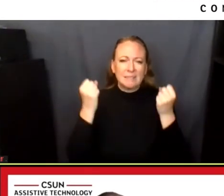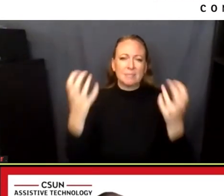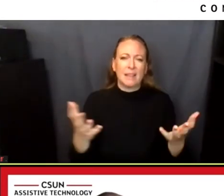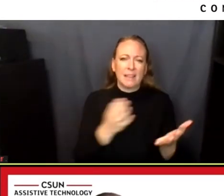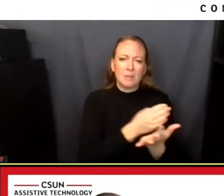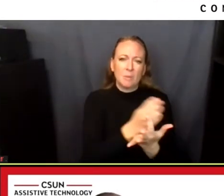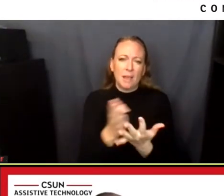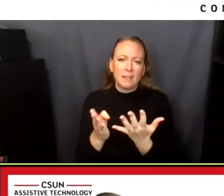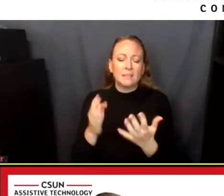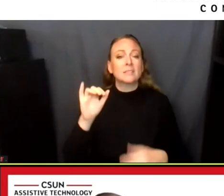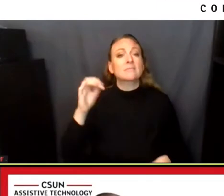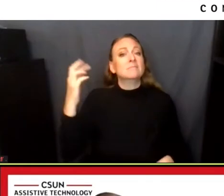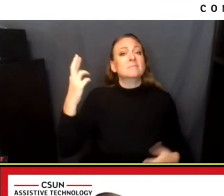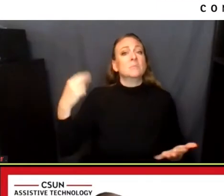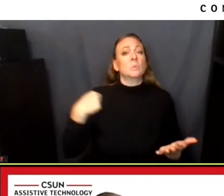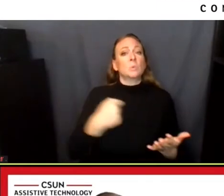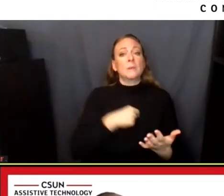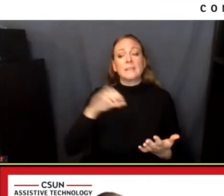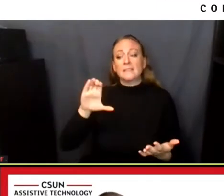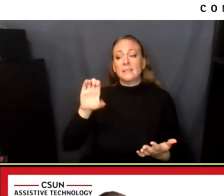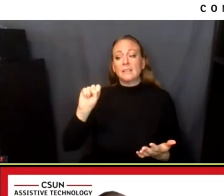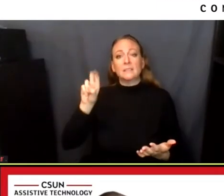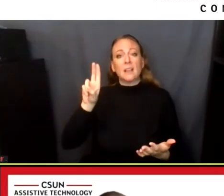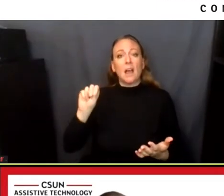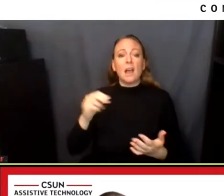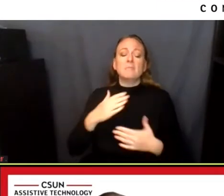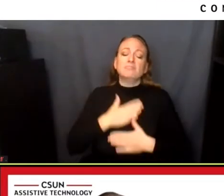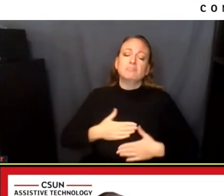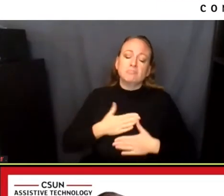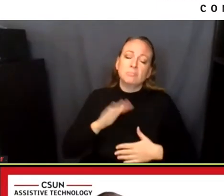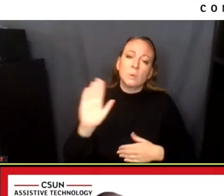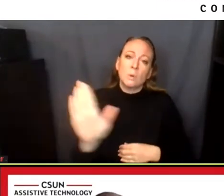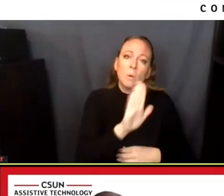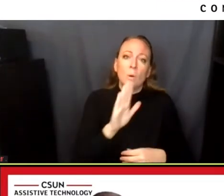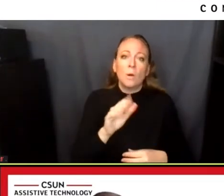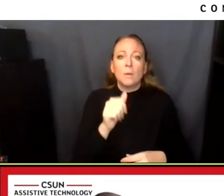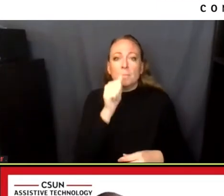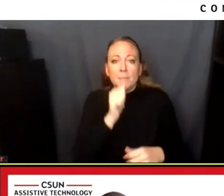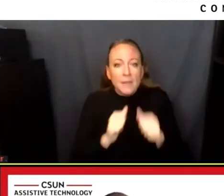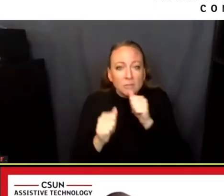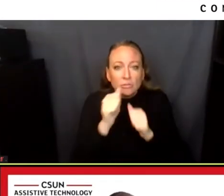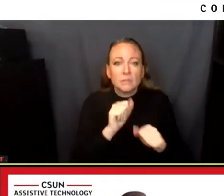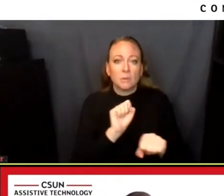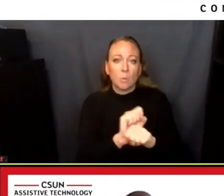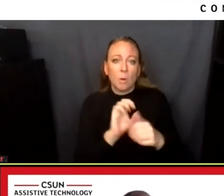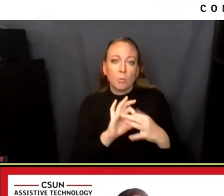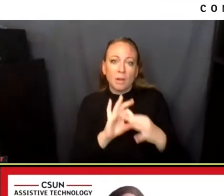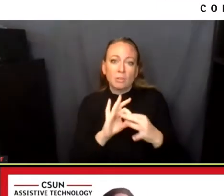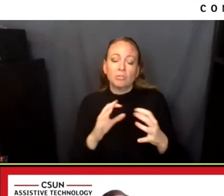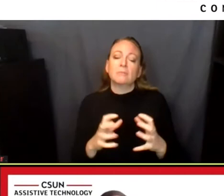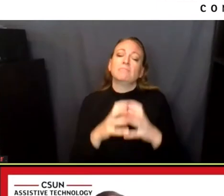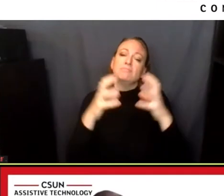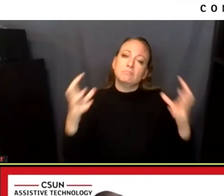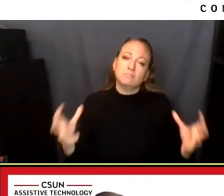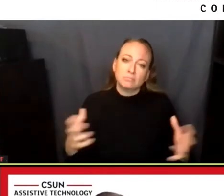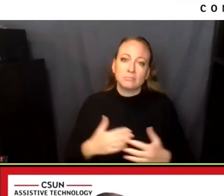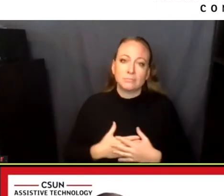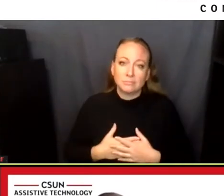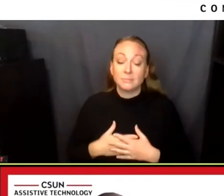appreciate your patience and cooperation even more. Switching gears from an onsite event to a virtual format